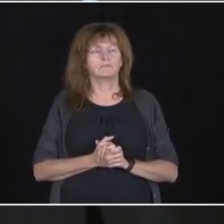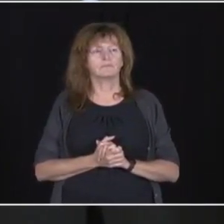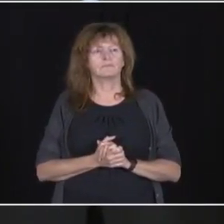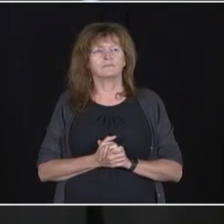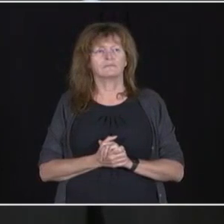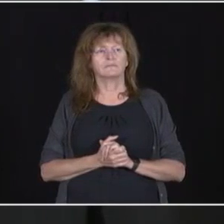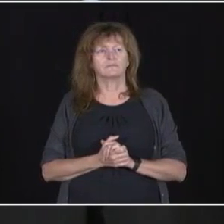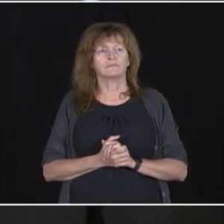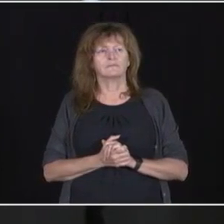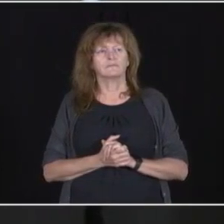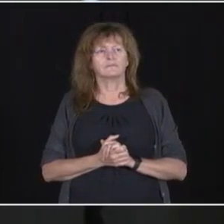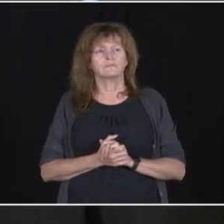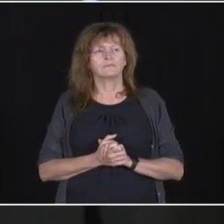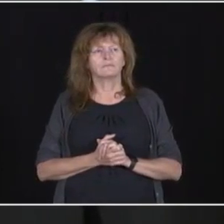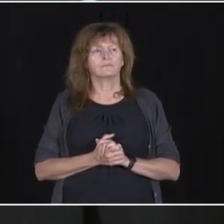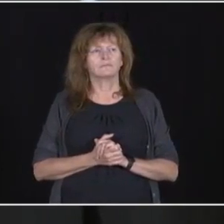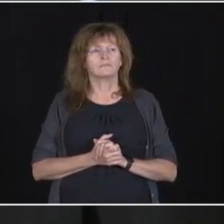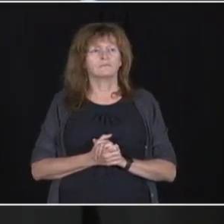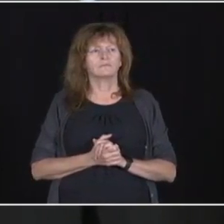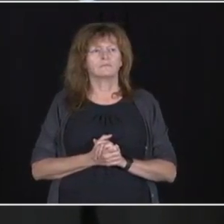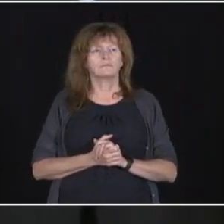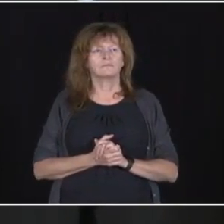(Speaks French)